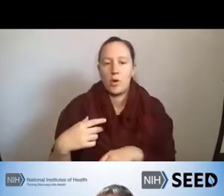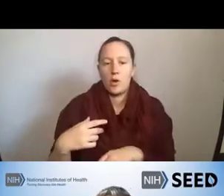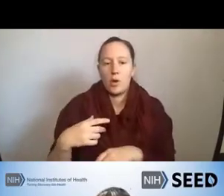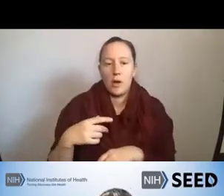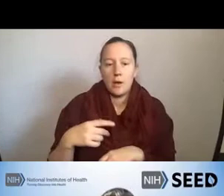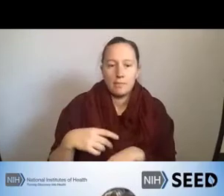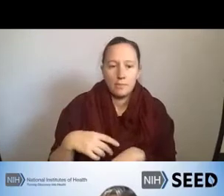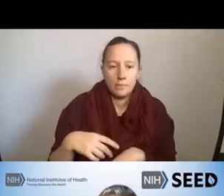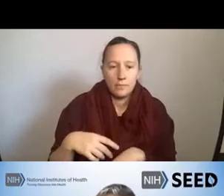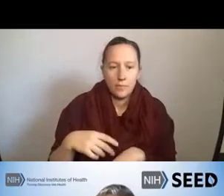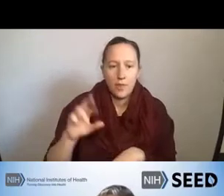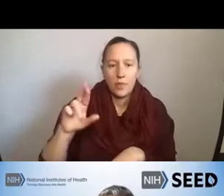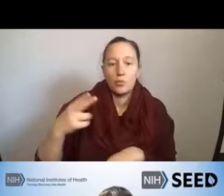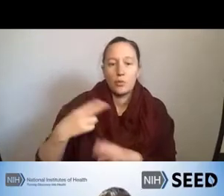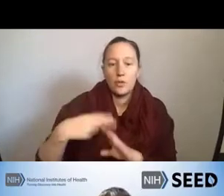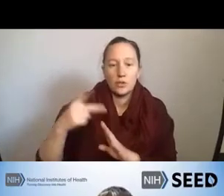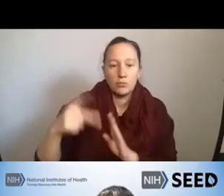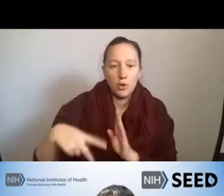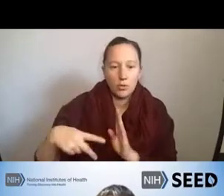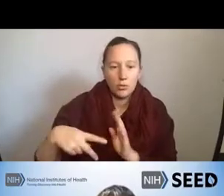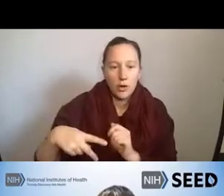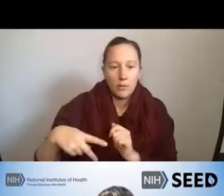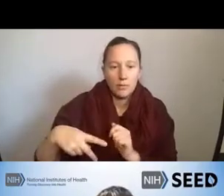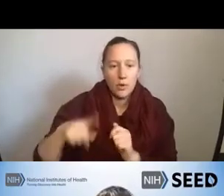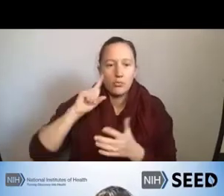The REACH program, the first version of the REACH program